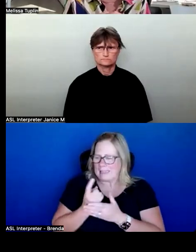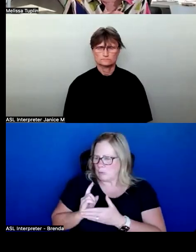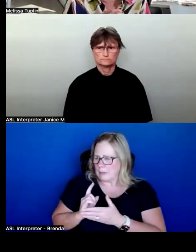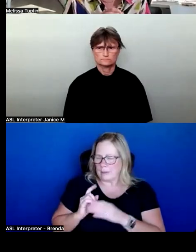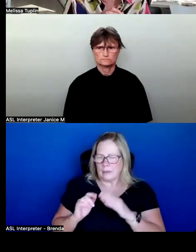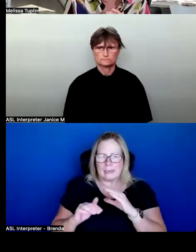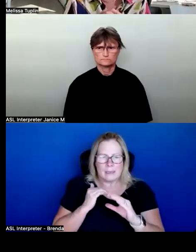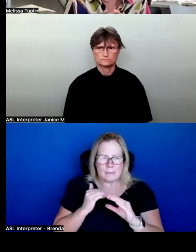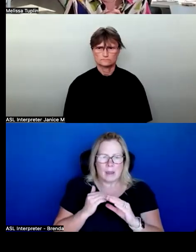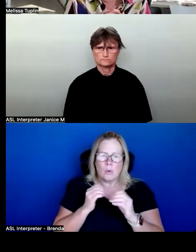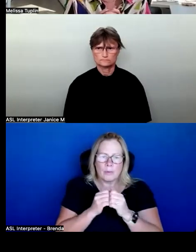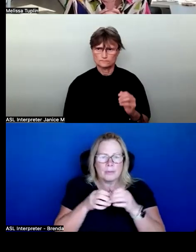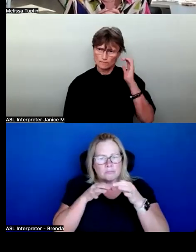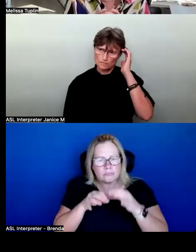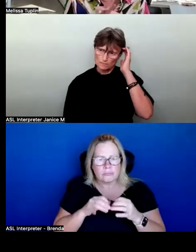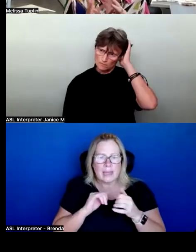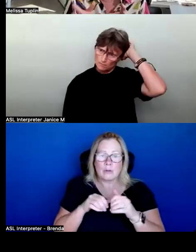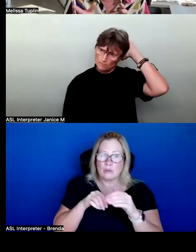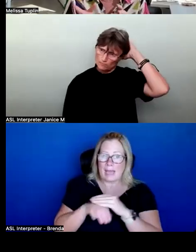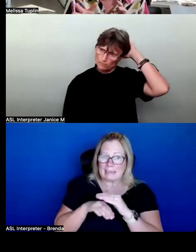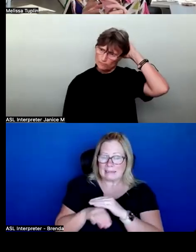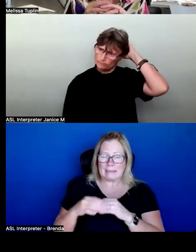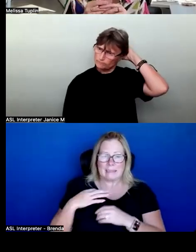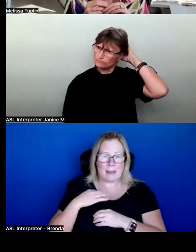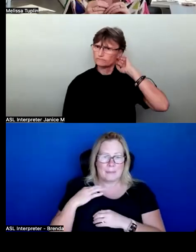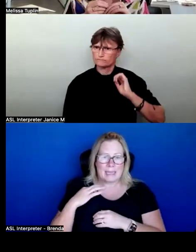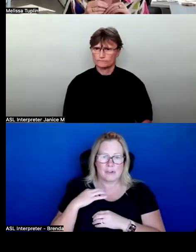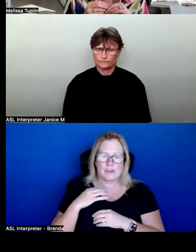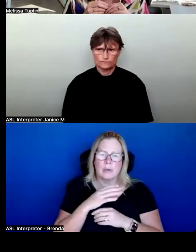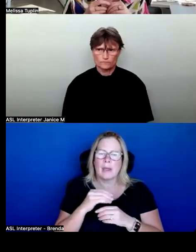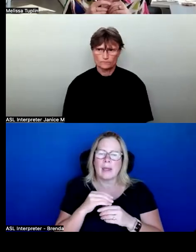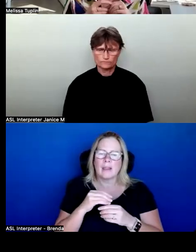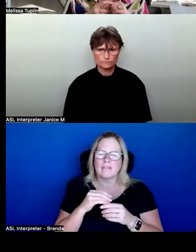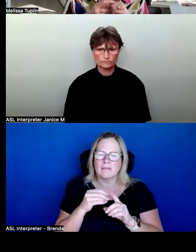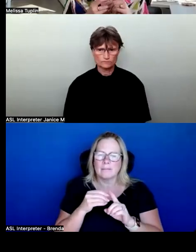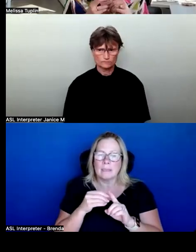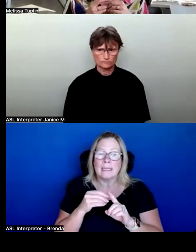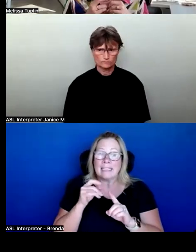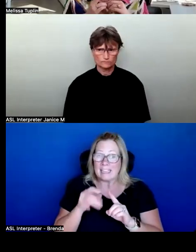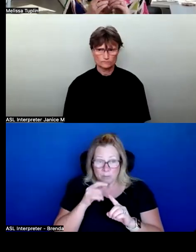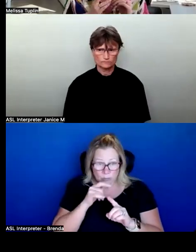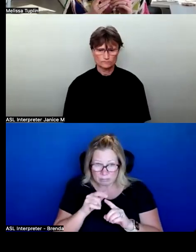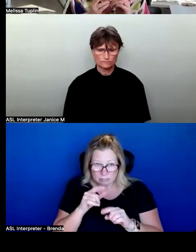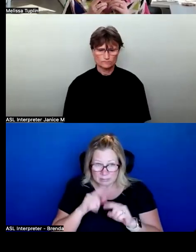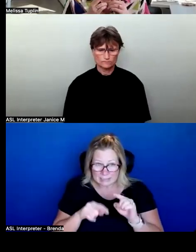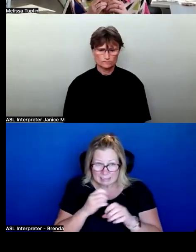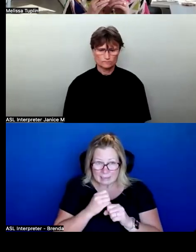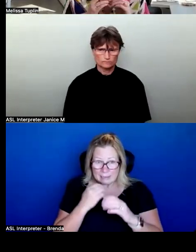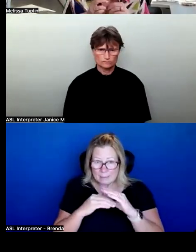us and cannot see this application in the Open Opportunities section, please reach out. I'm